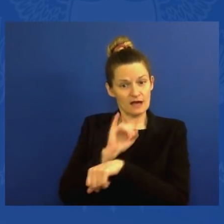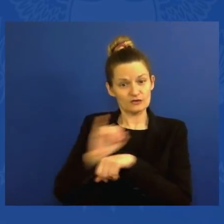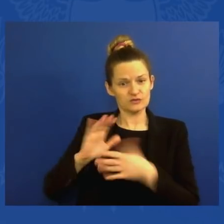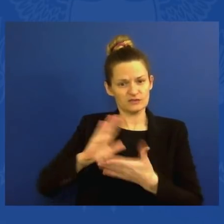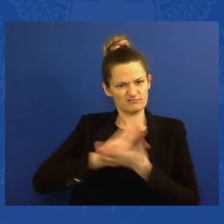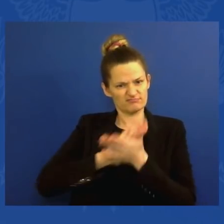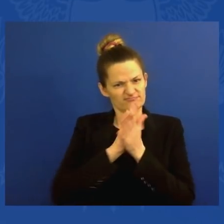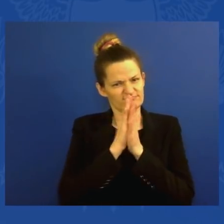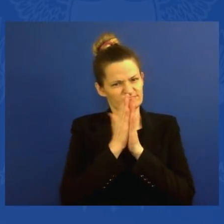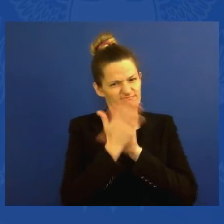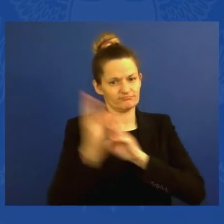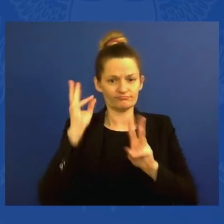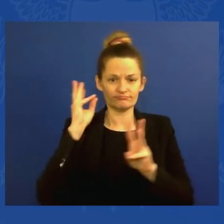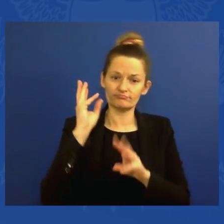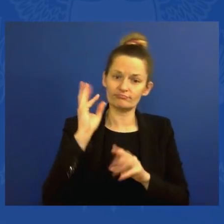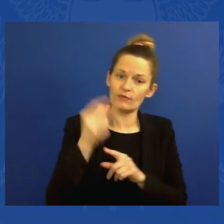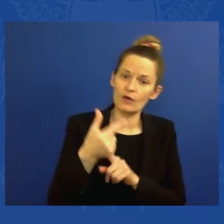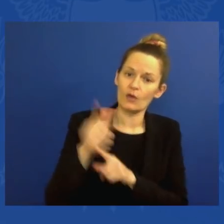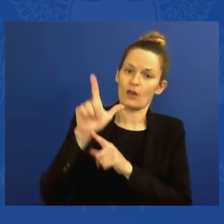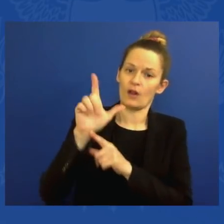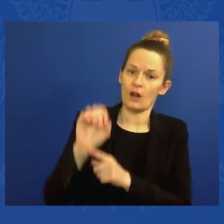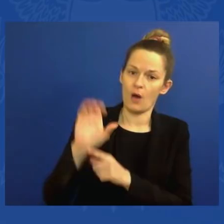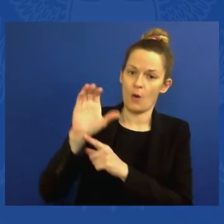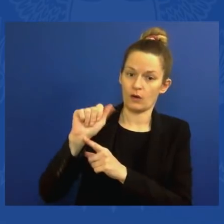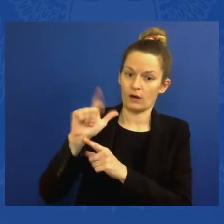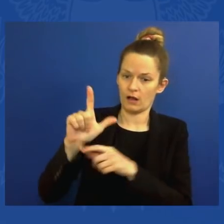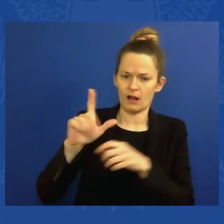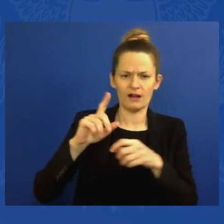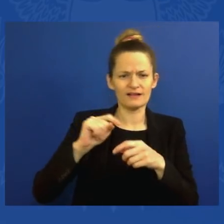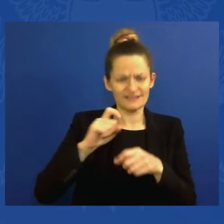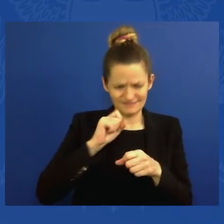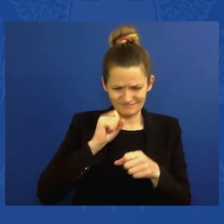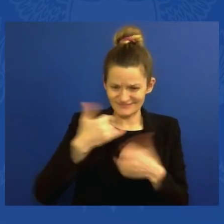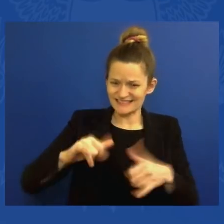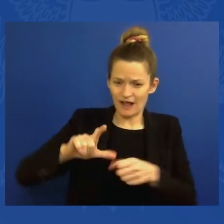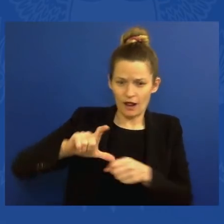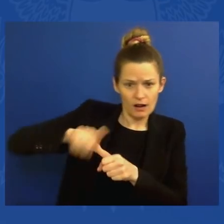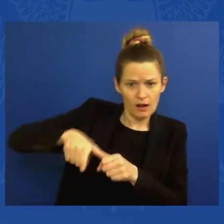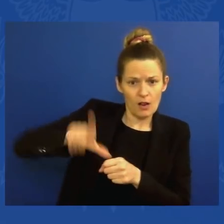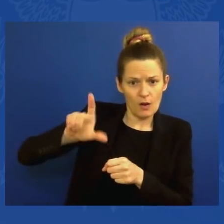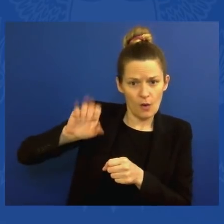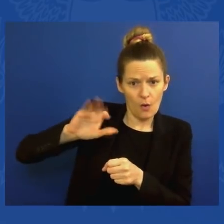and it will continue so. But as supply chains have been disrupted and we've also seen how important it is